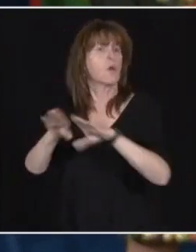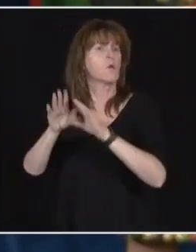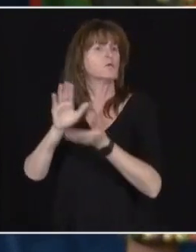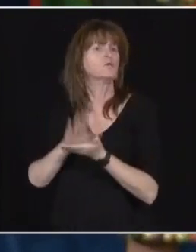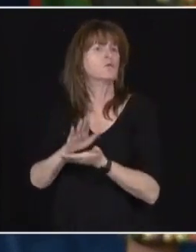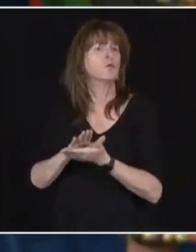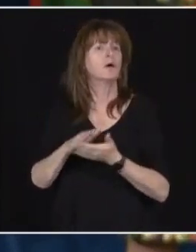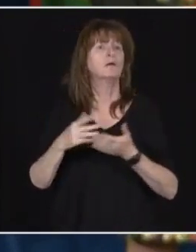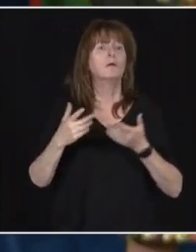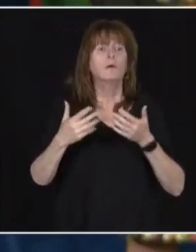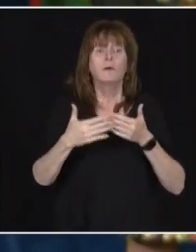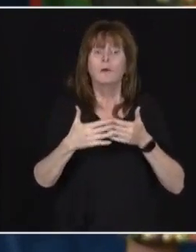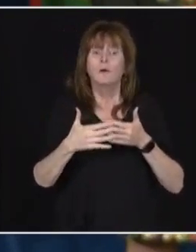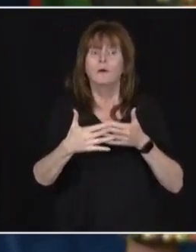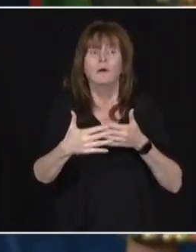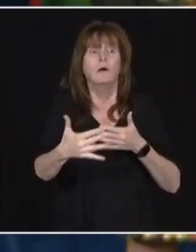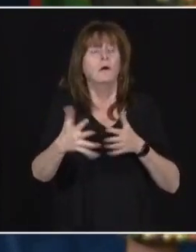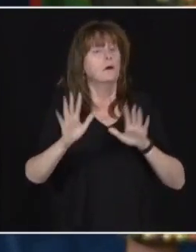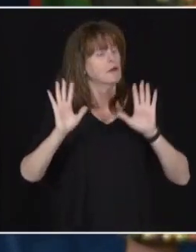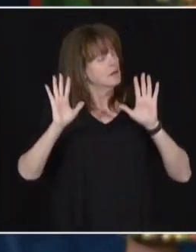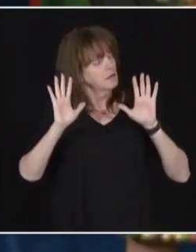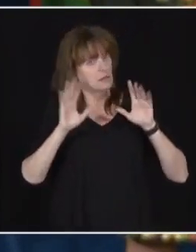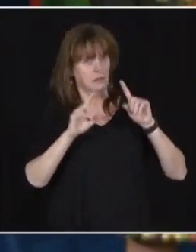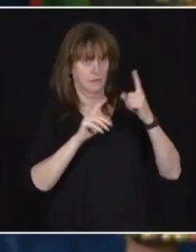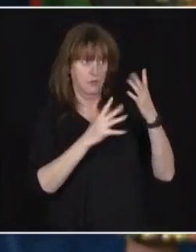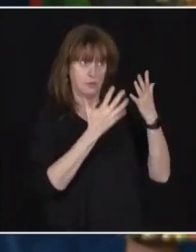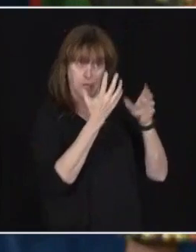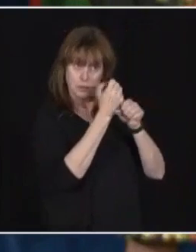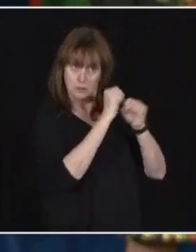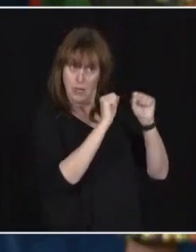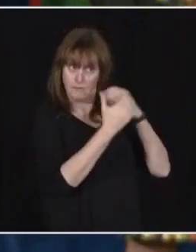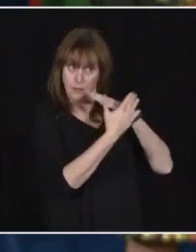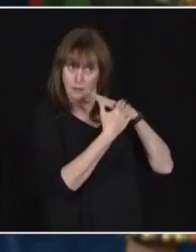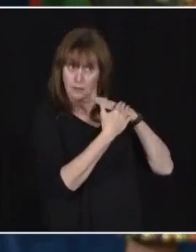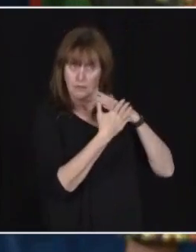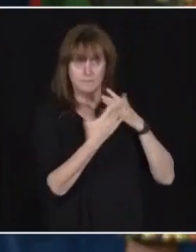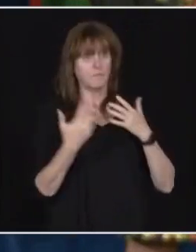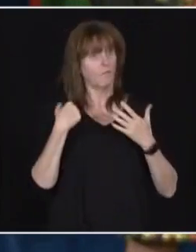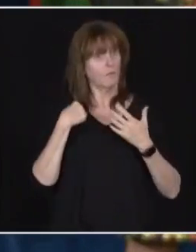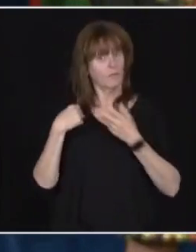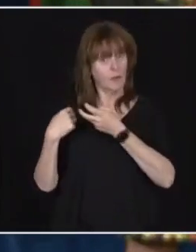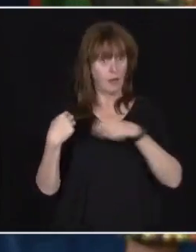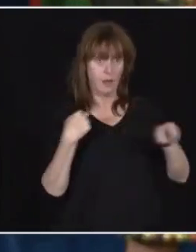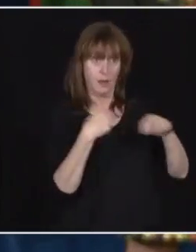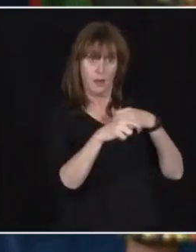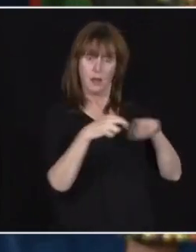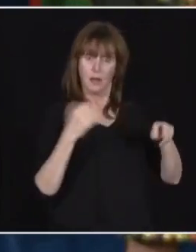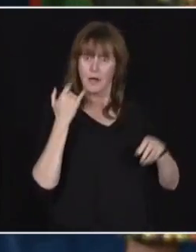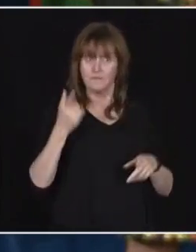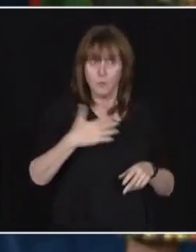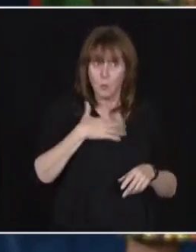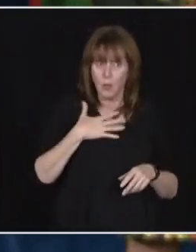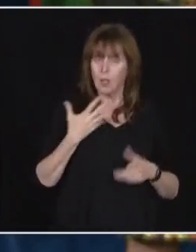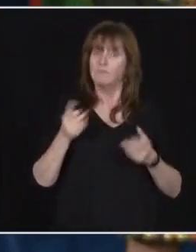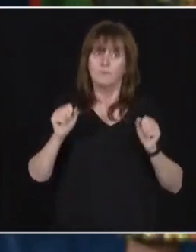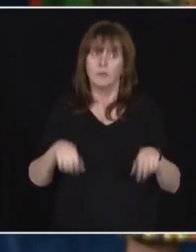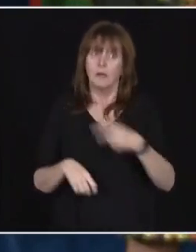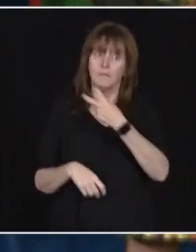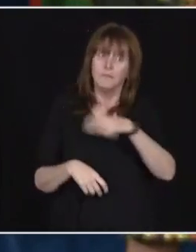will have the next steps. This is voluntarily and can be